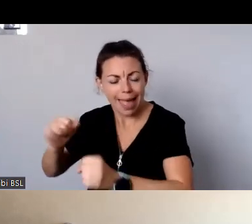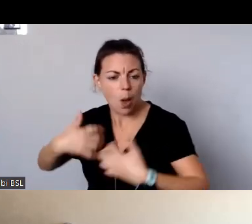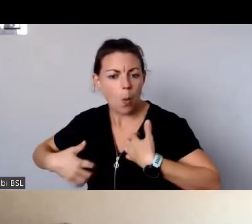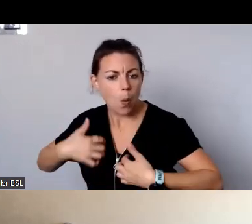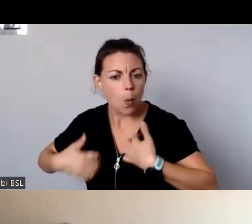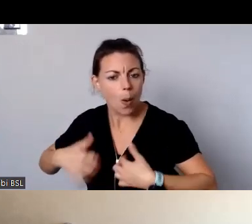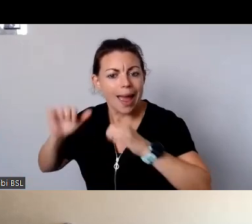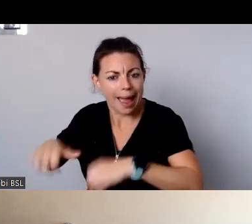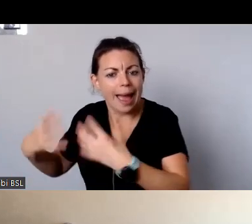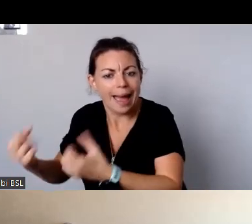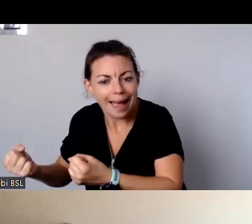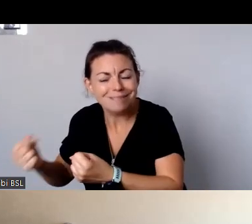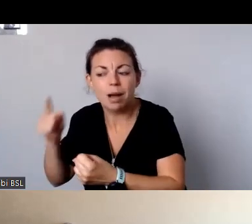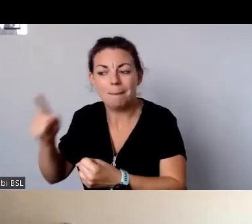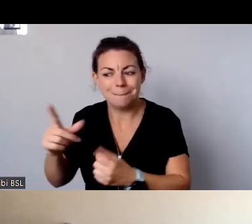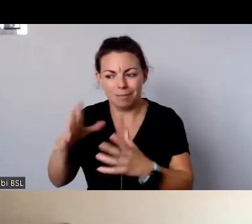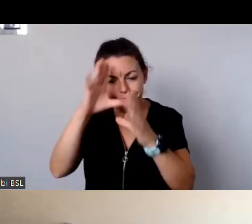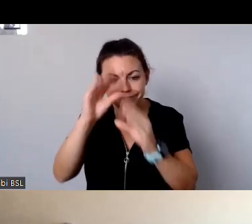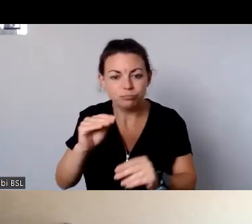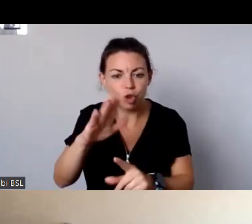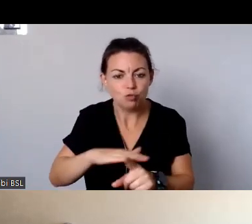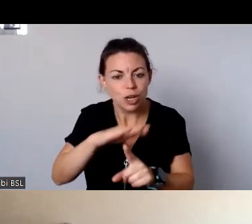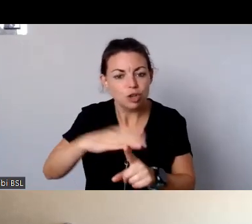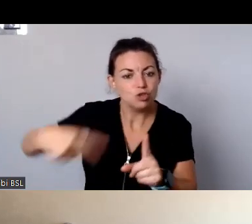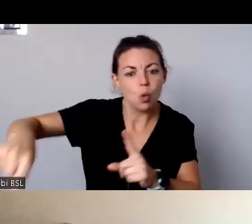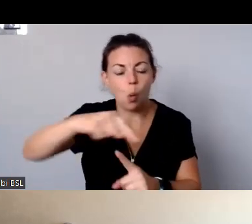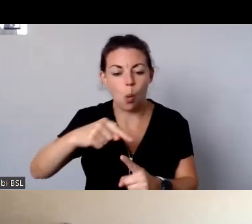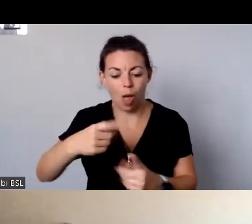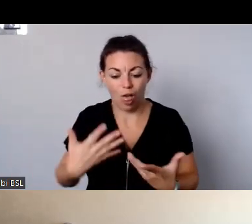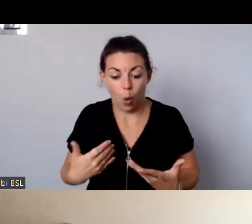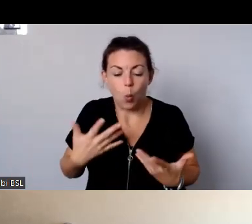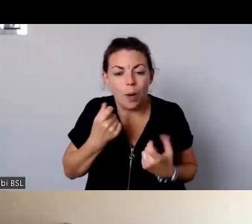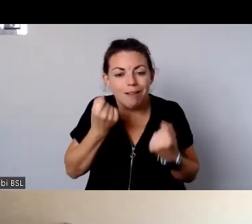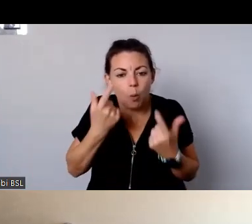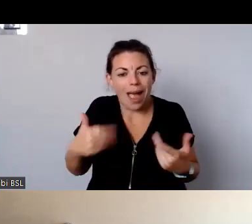It's more just to say that really hammer home that that context is really important.